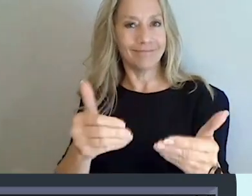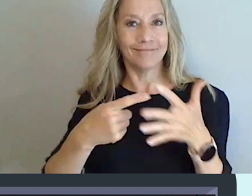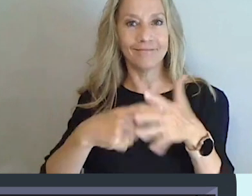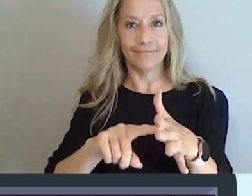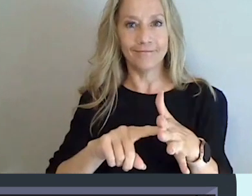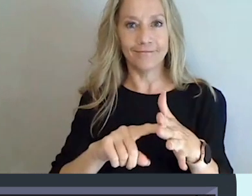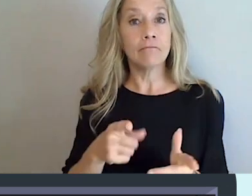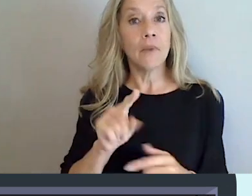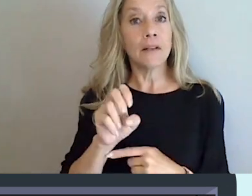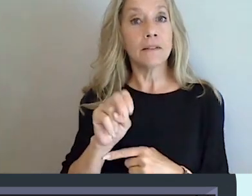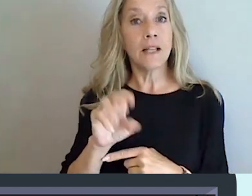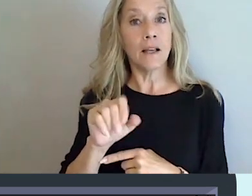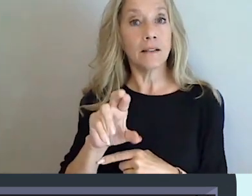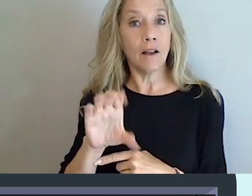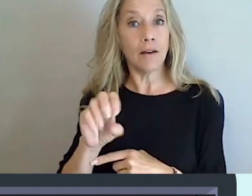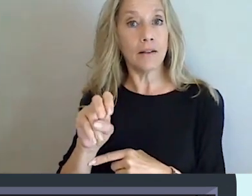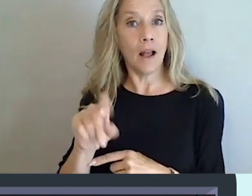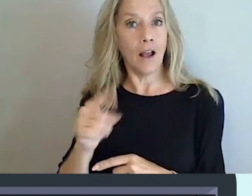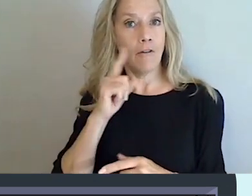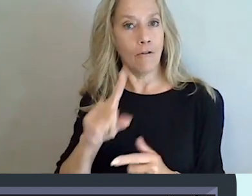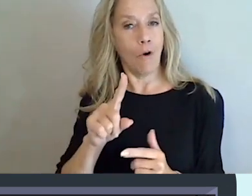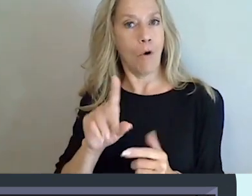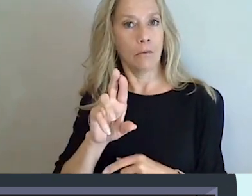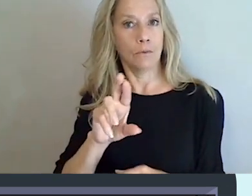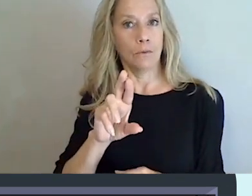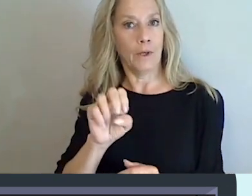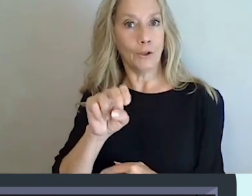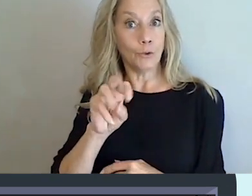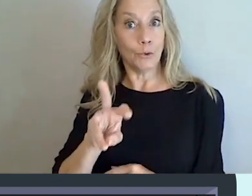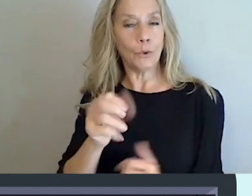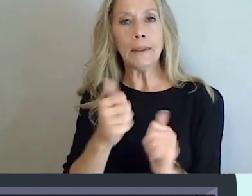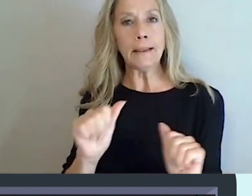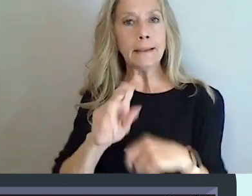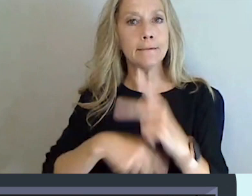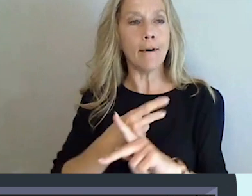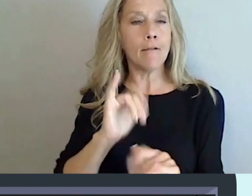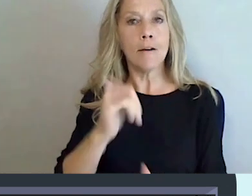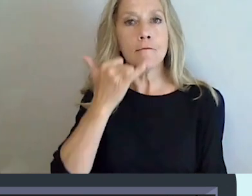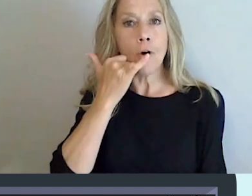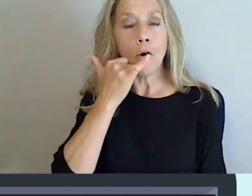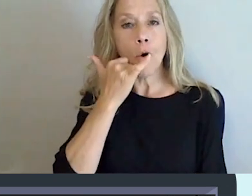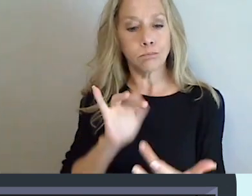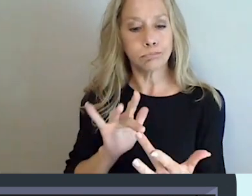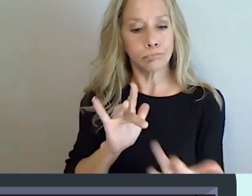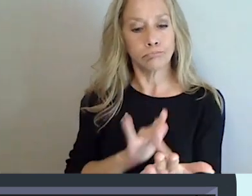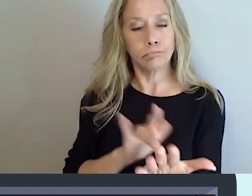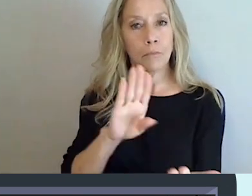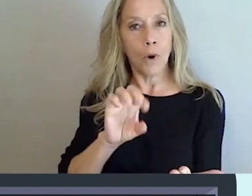You can use TennCare connect and complete your online renewal using any type of device like a phone’s internet browser or a computer.